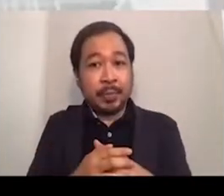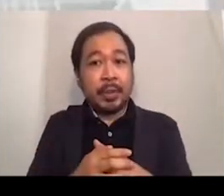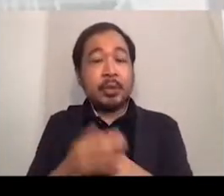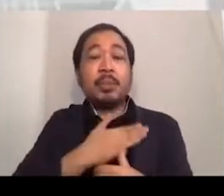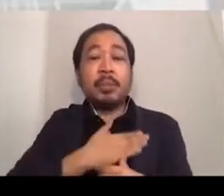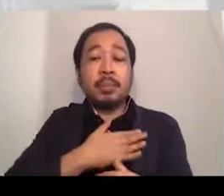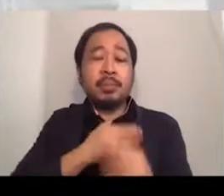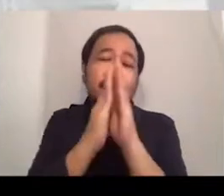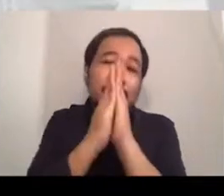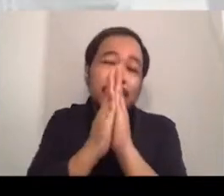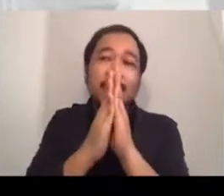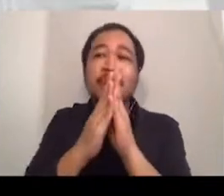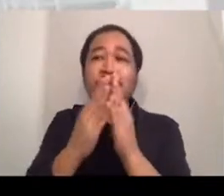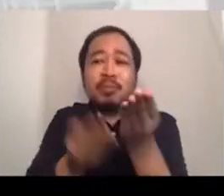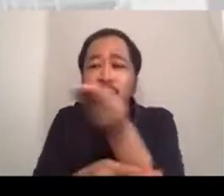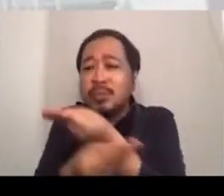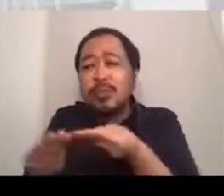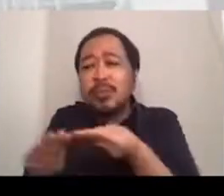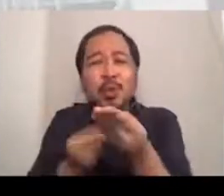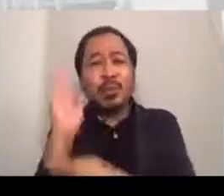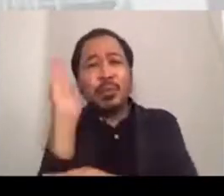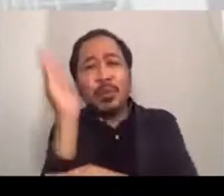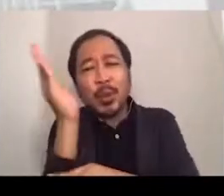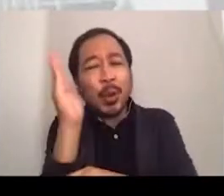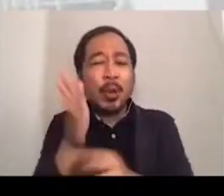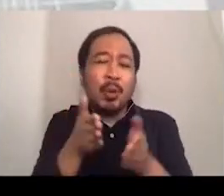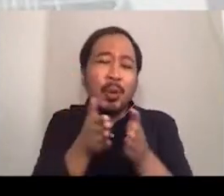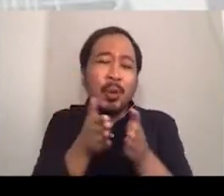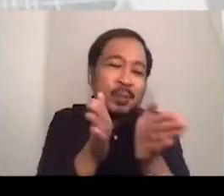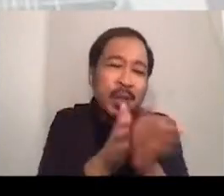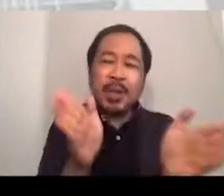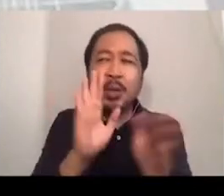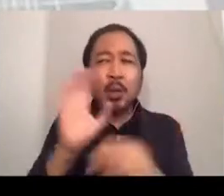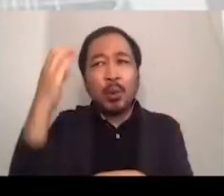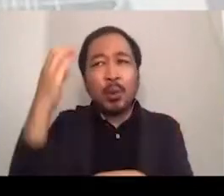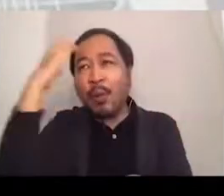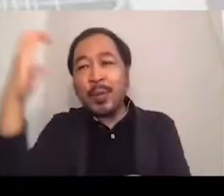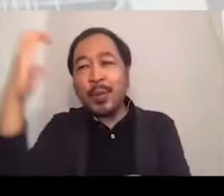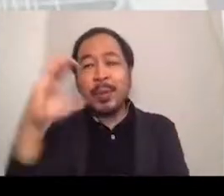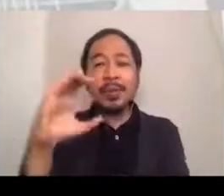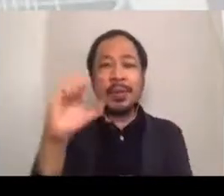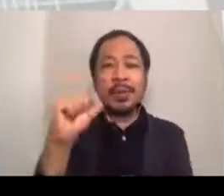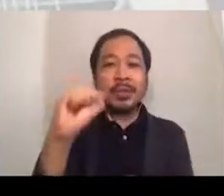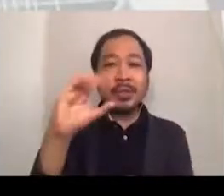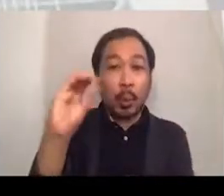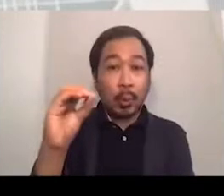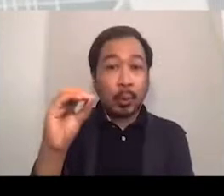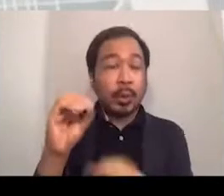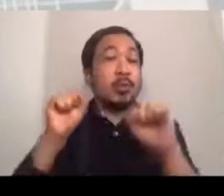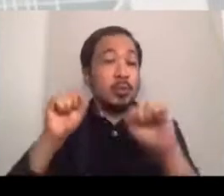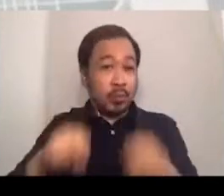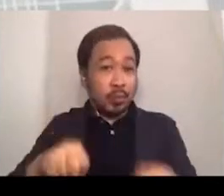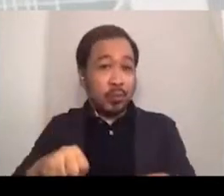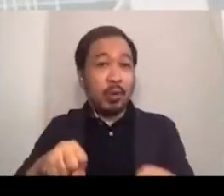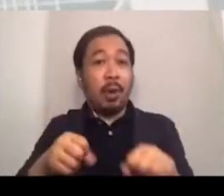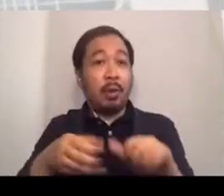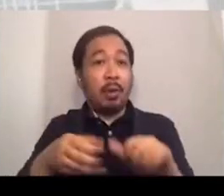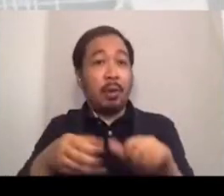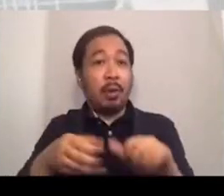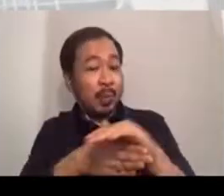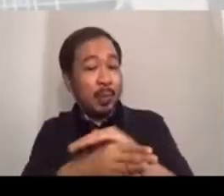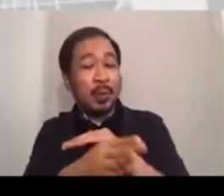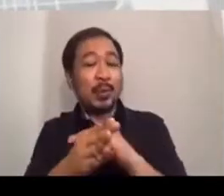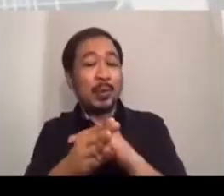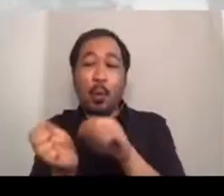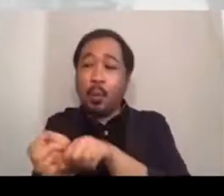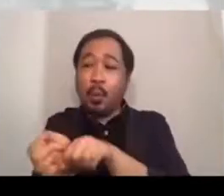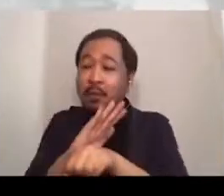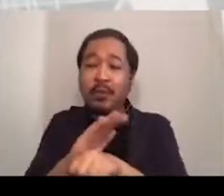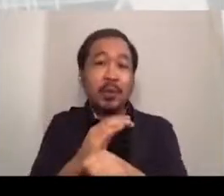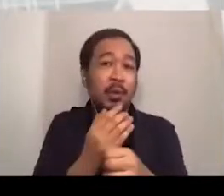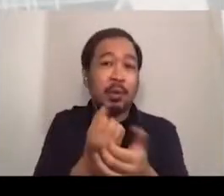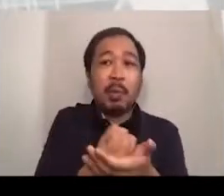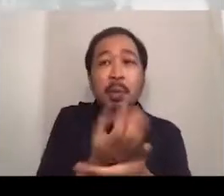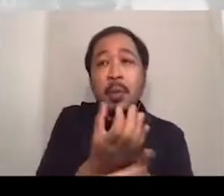in ensuring the accessibility of COVID-19 related public information at the national and local levels?